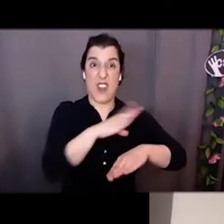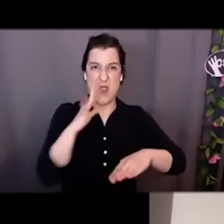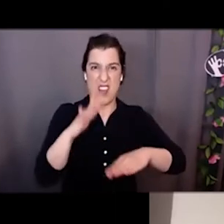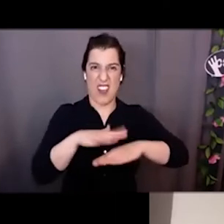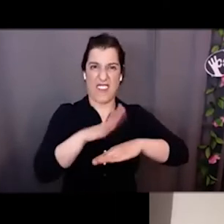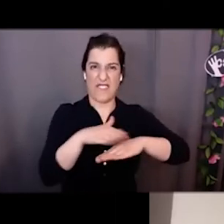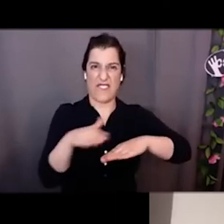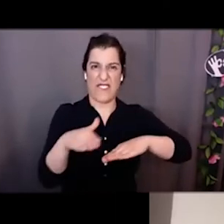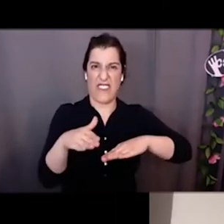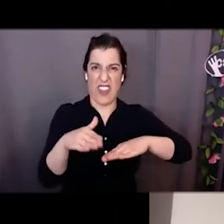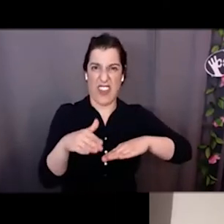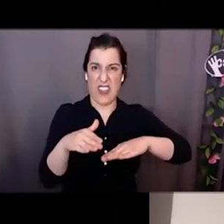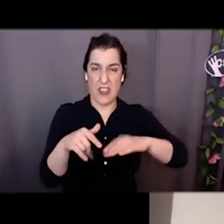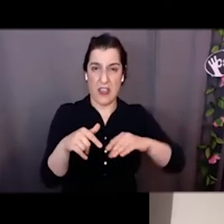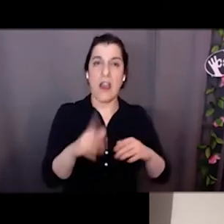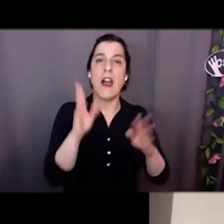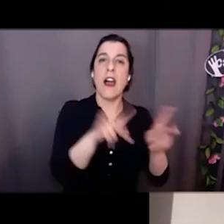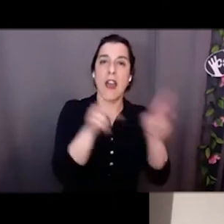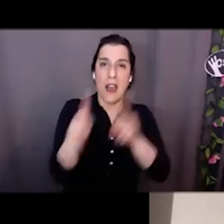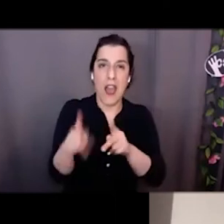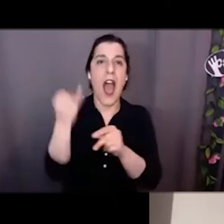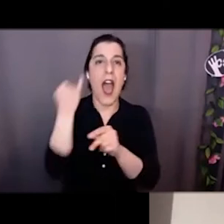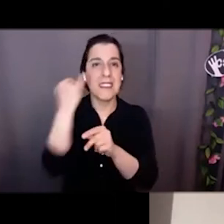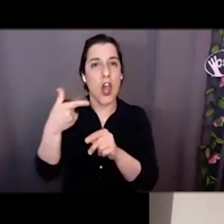I want to ask if we can pay attention to the grain of a given community,